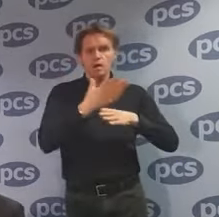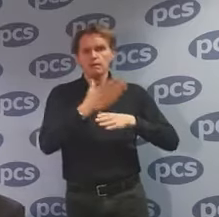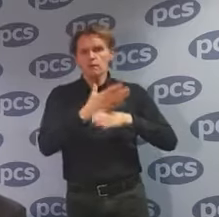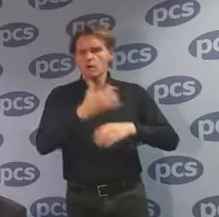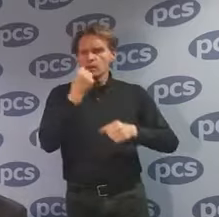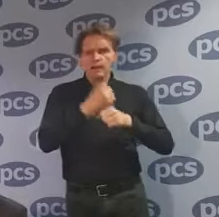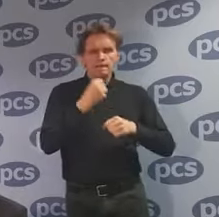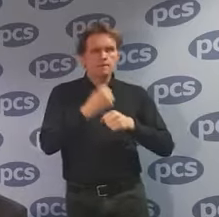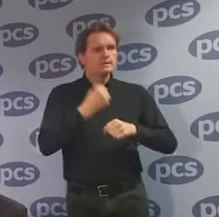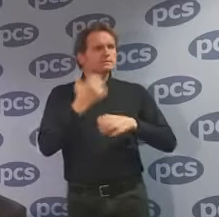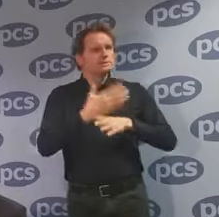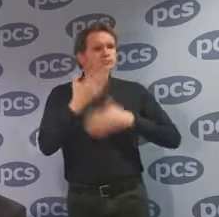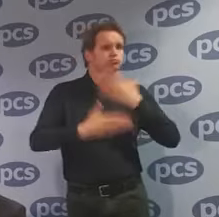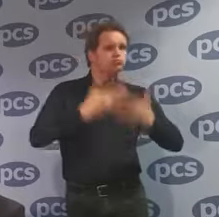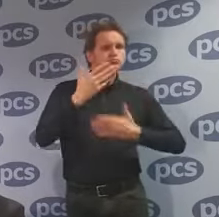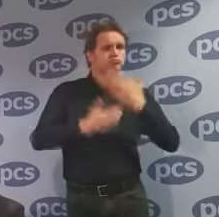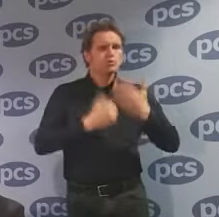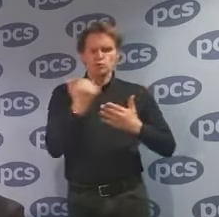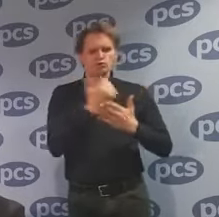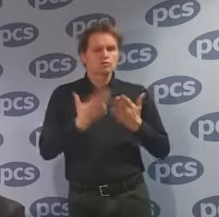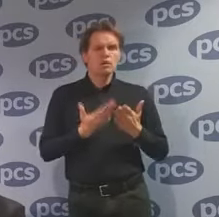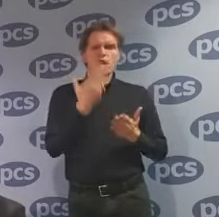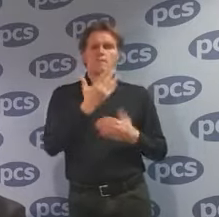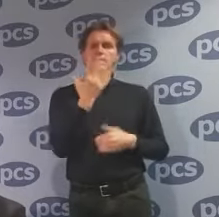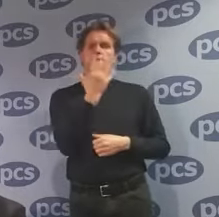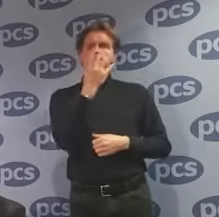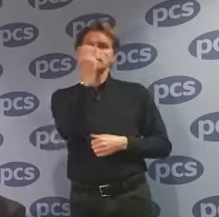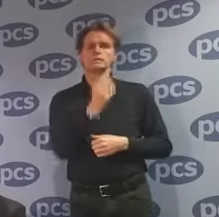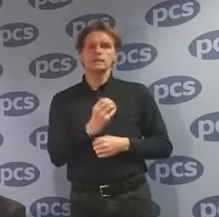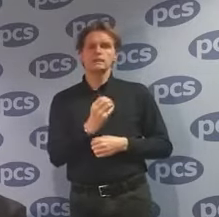country secure in its borders. On the question of public perception Yvonne